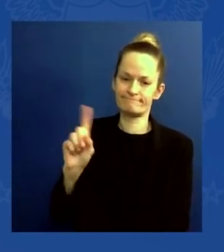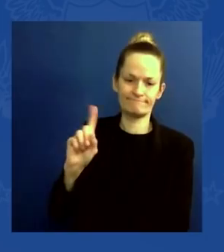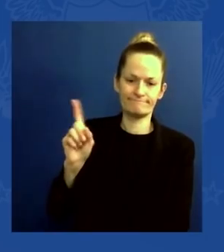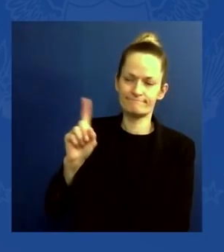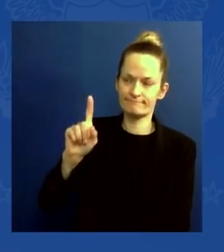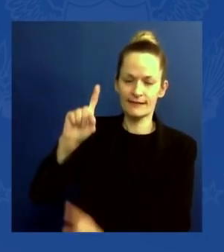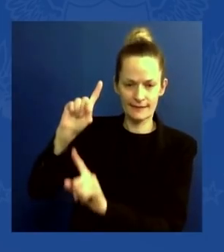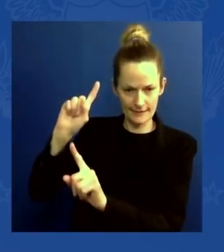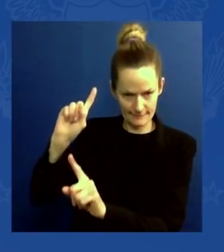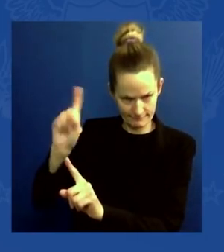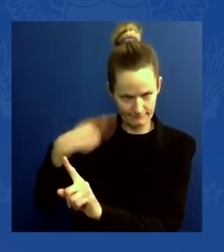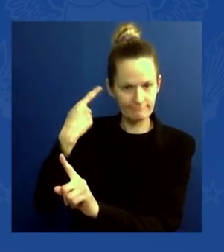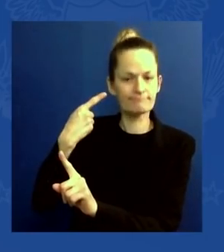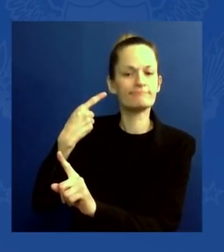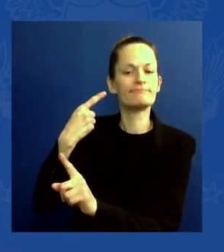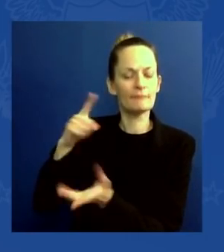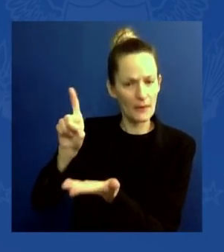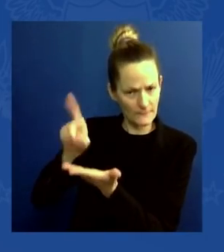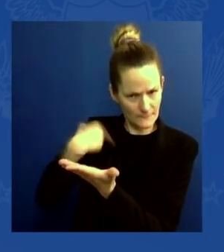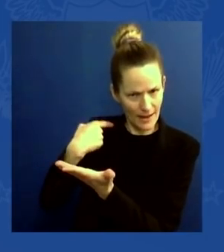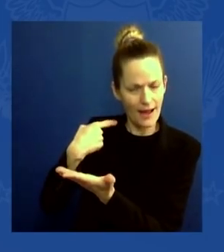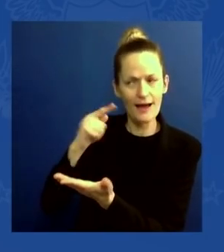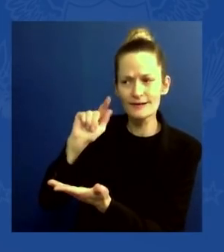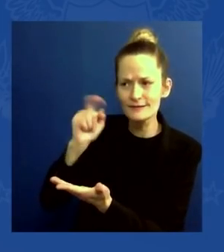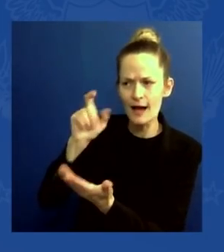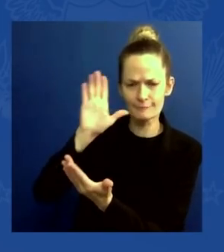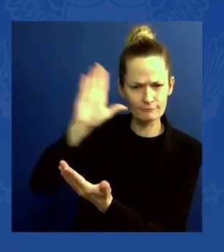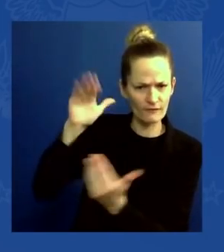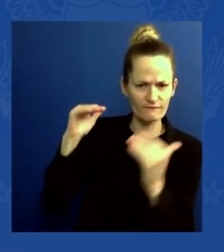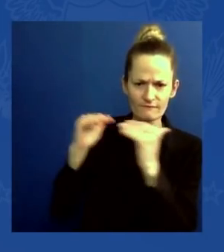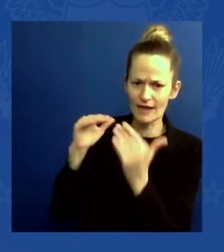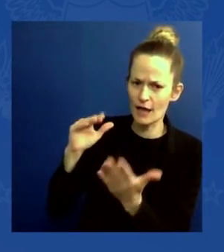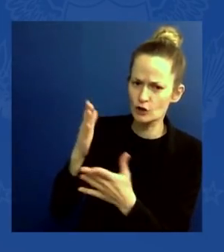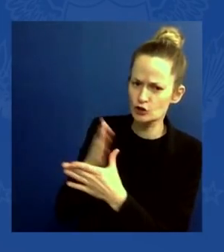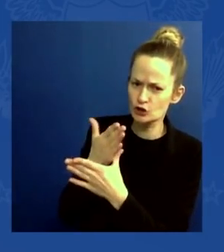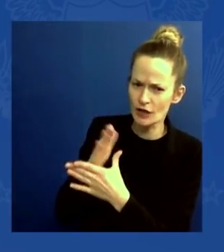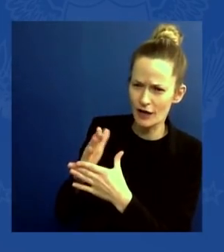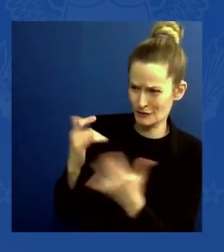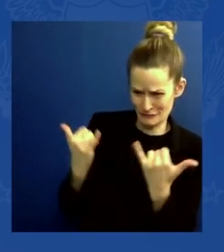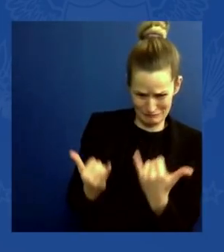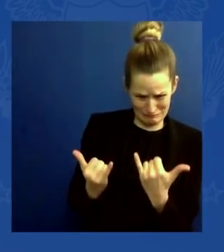Zero in taxes? Come on. And so -- and keep my campaign commitment: